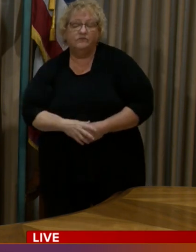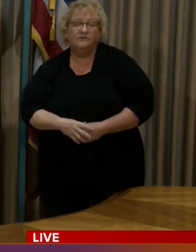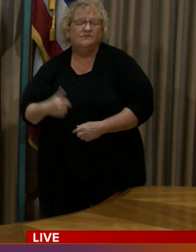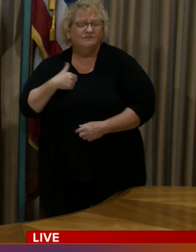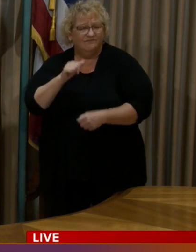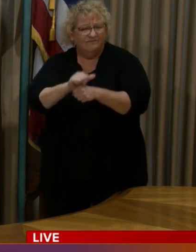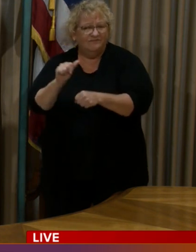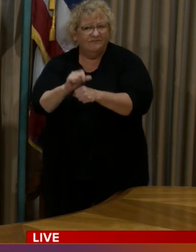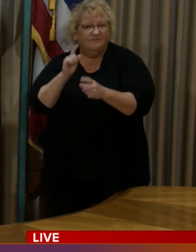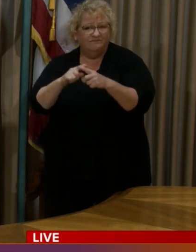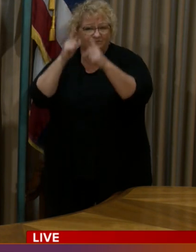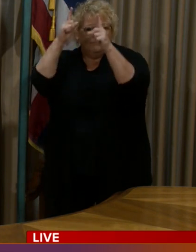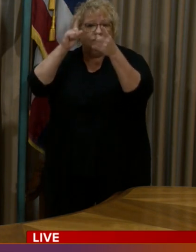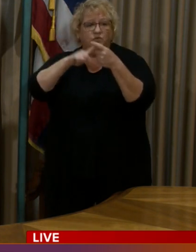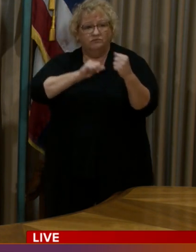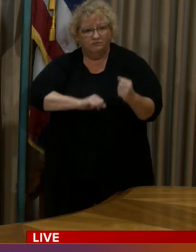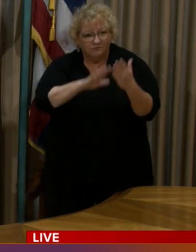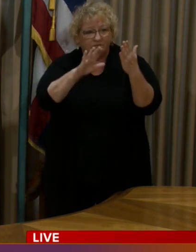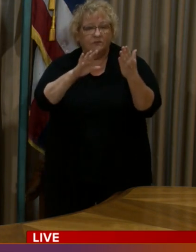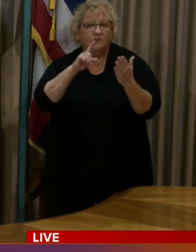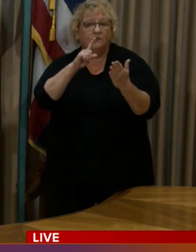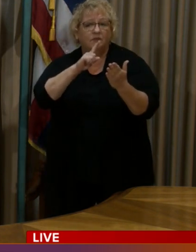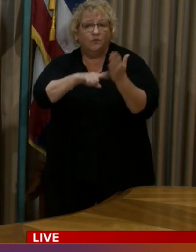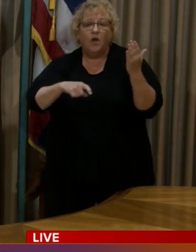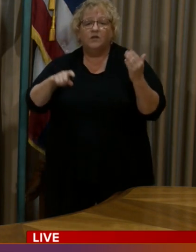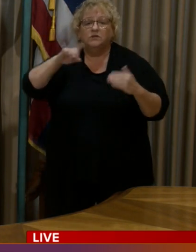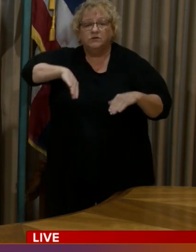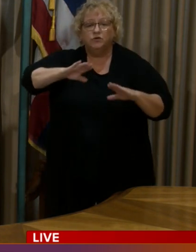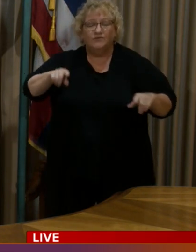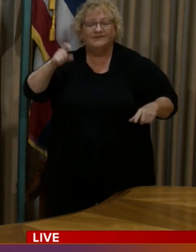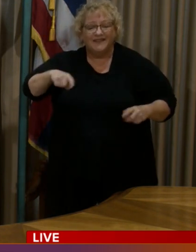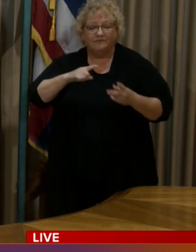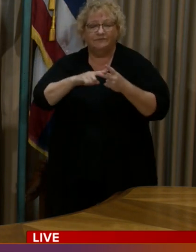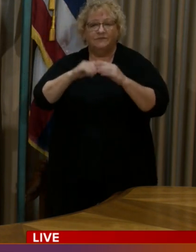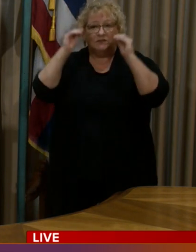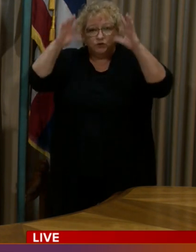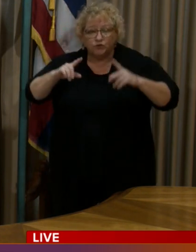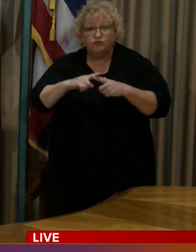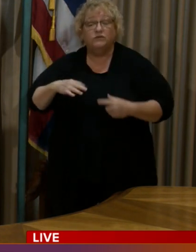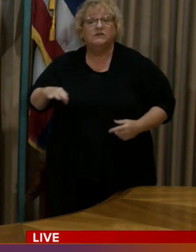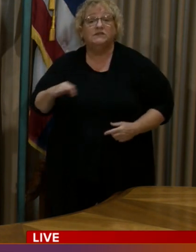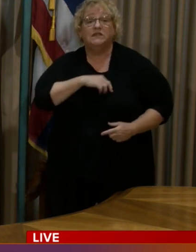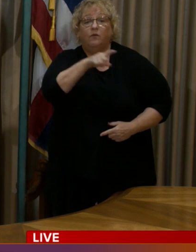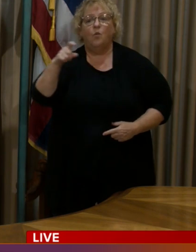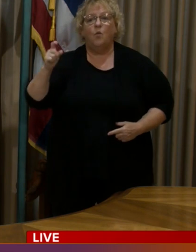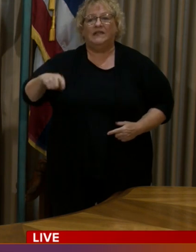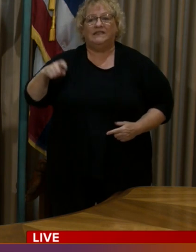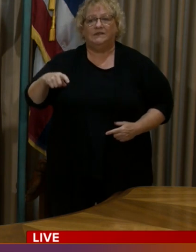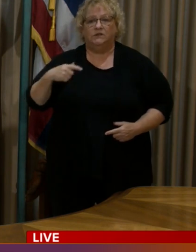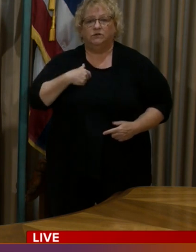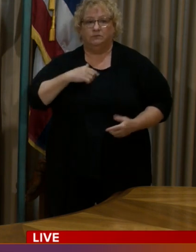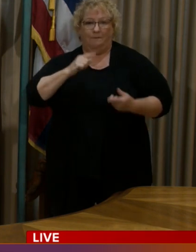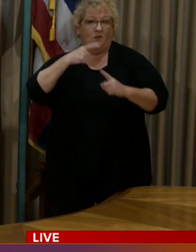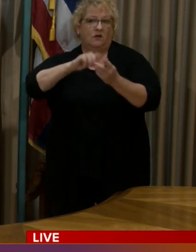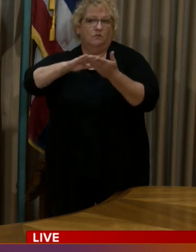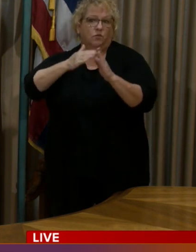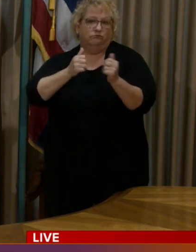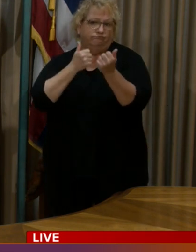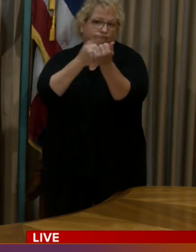AND AT HAWAII COVID-19.COM AND WILL BE UPDATED AS WE CONTINUE TO WORK ON ANTICIPATING IN ADDRESSING THE NEEDS OF HAWAII